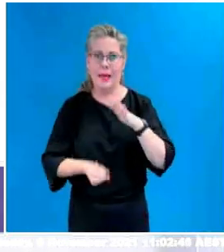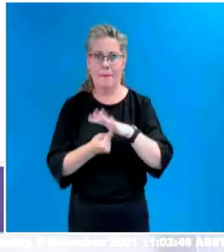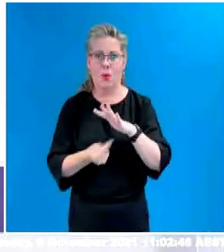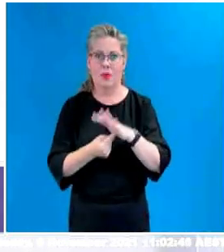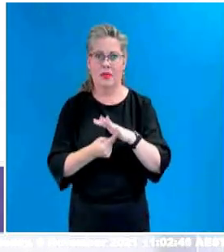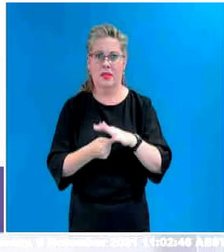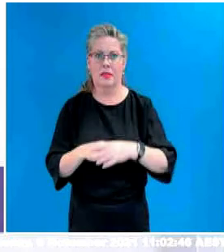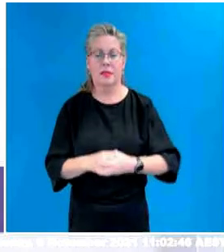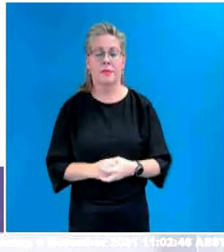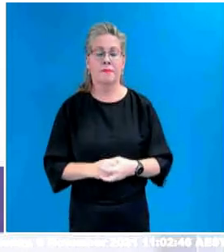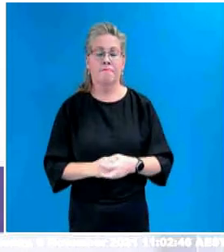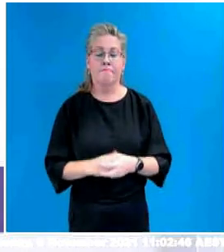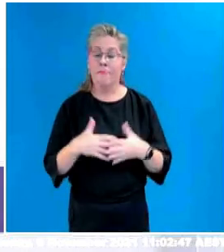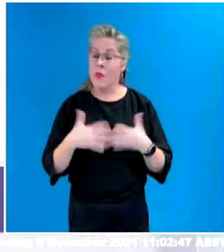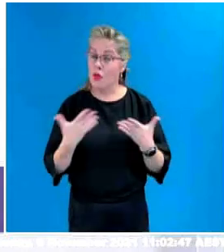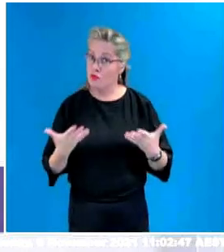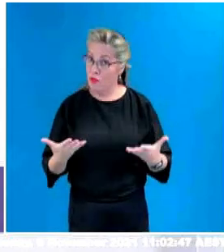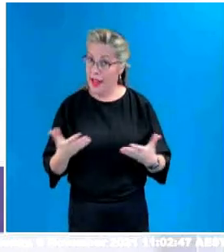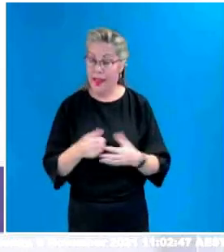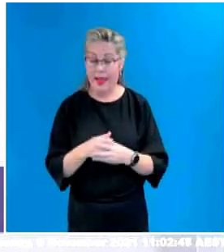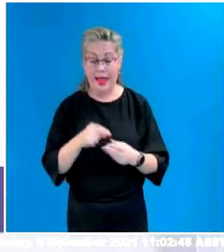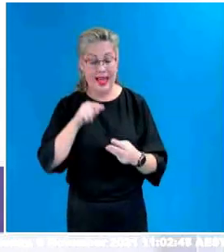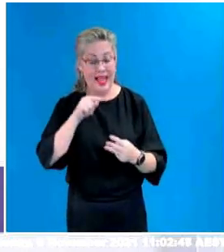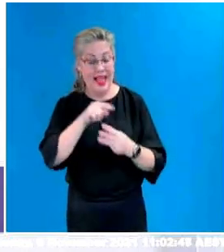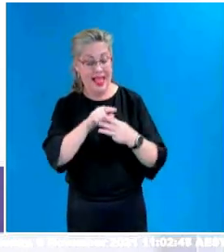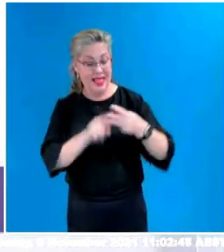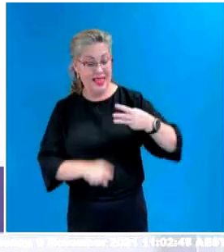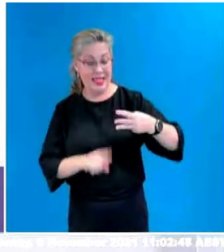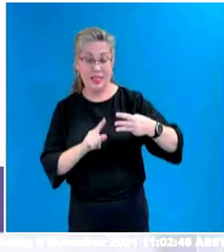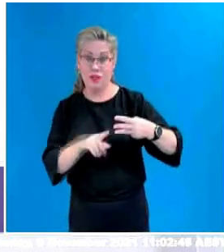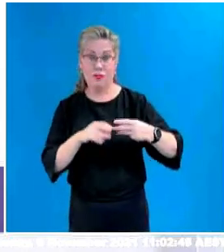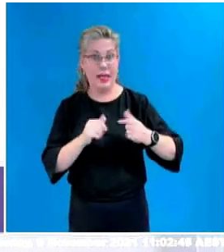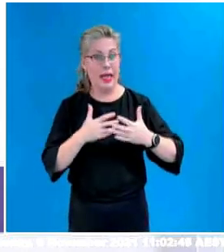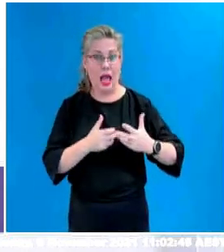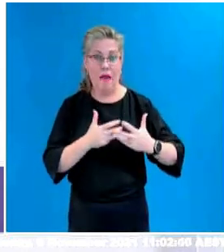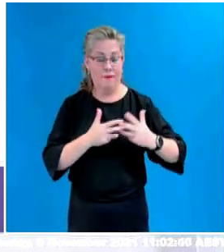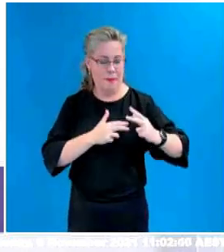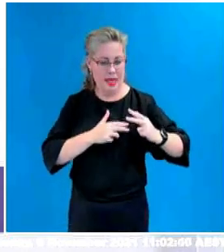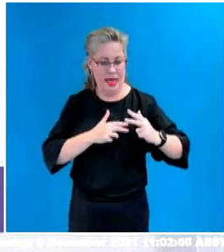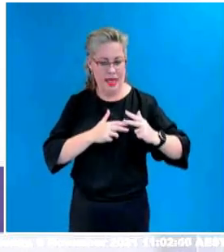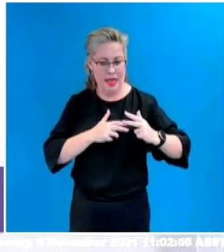an international and domestic level about the role of companies in working